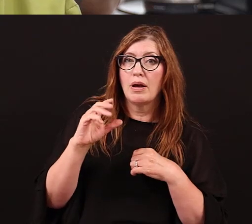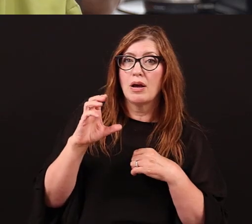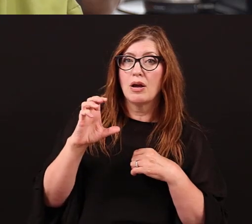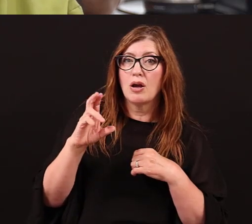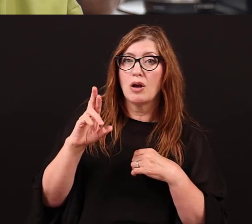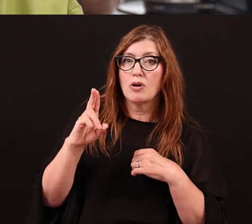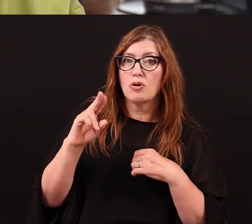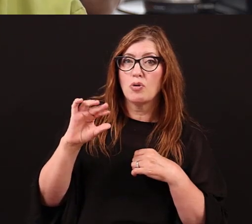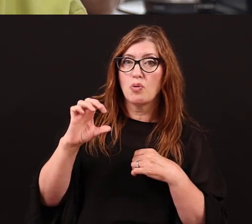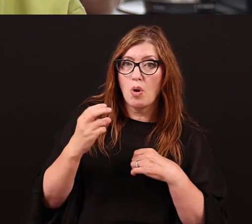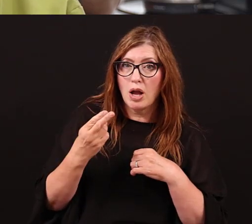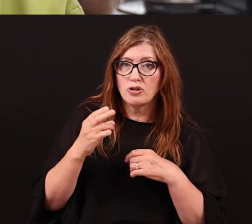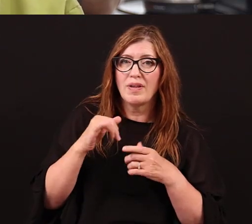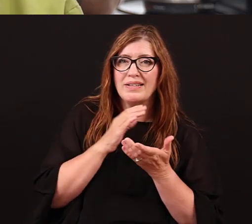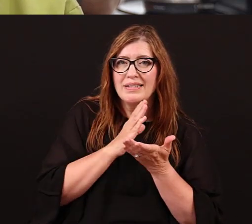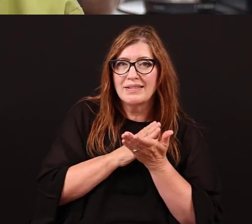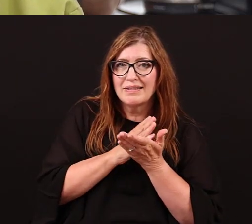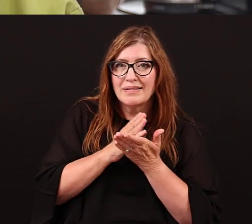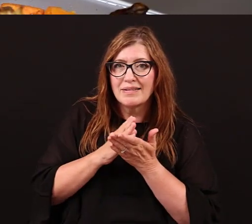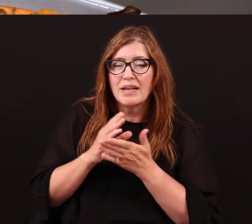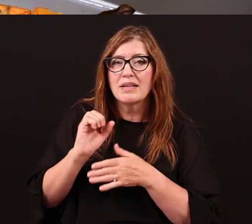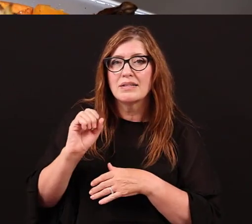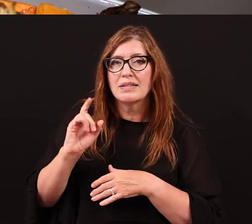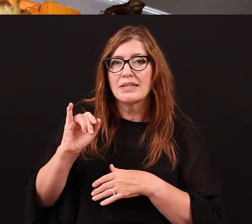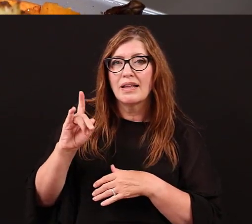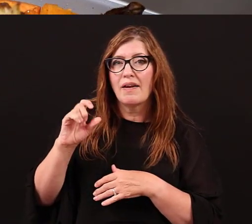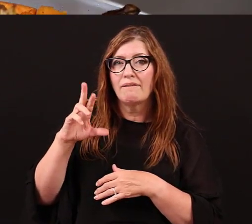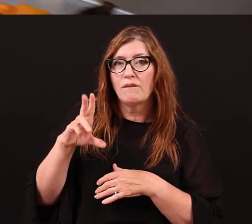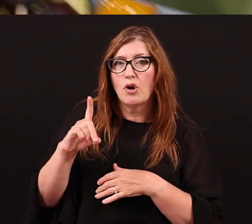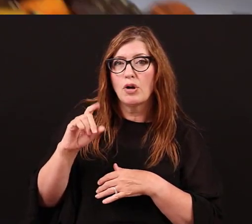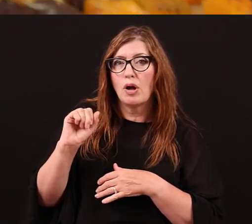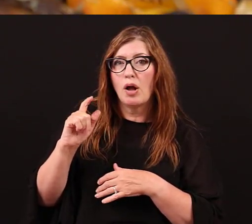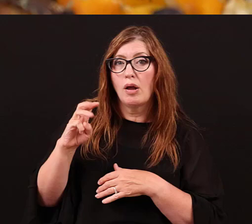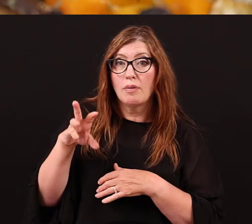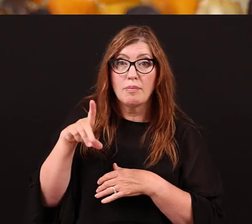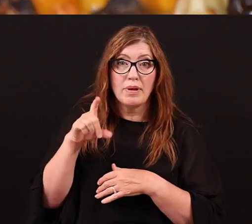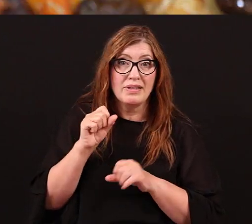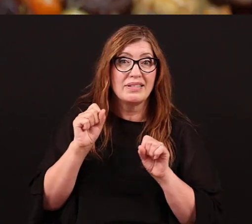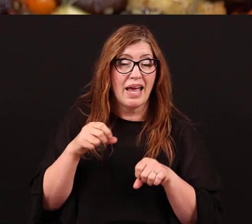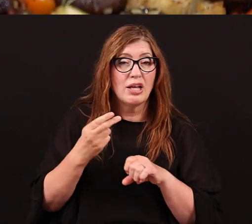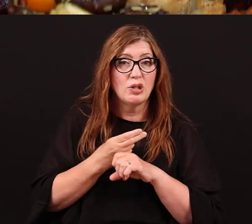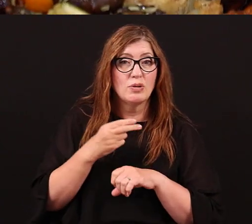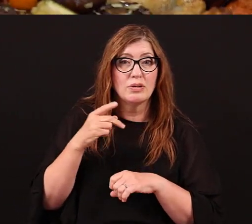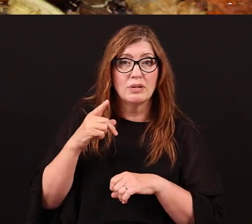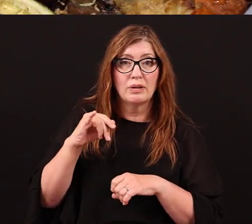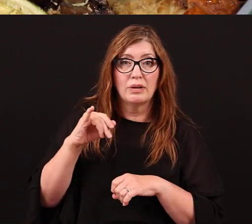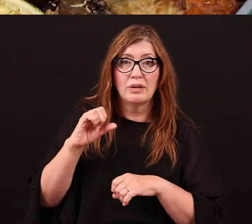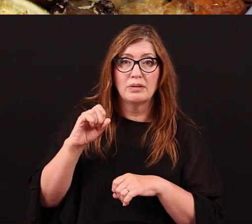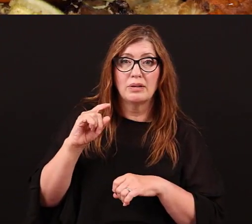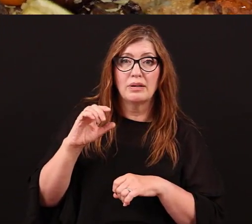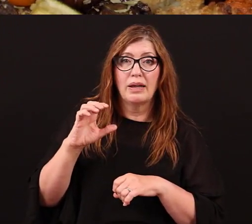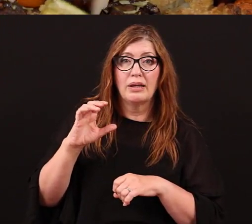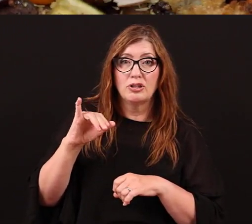which would be the slivered almonds. Again, you can use pistachios, crust, walnuts, crushed peanuts, whatever you want.